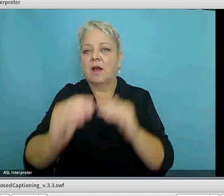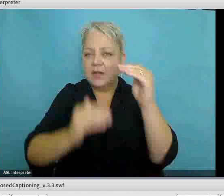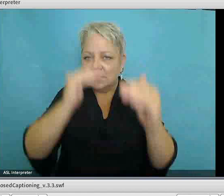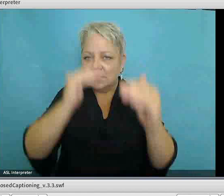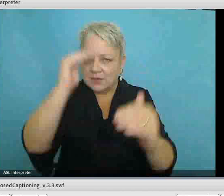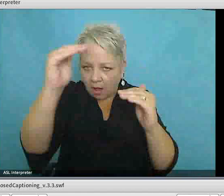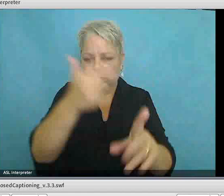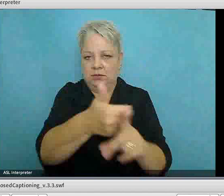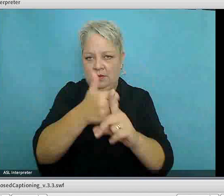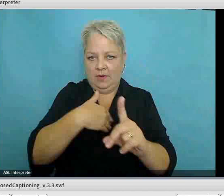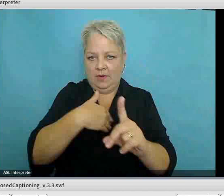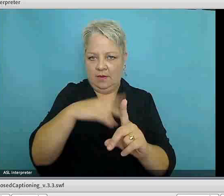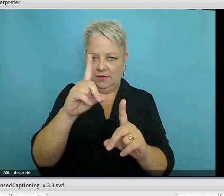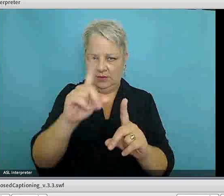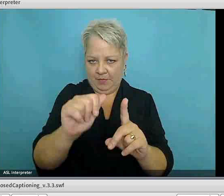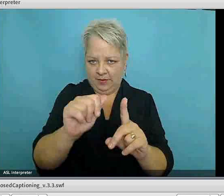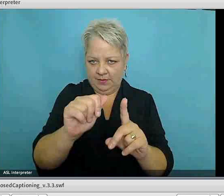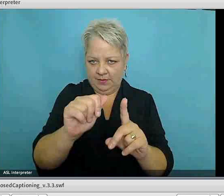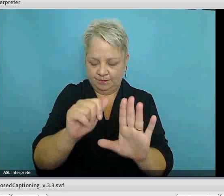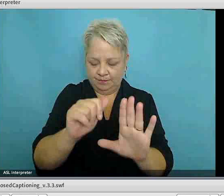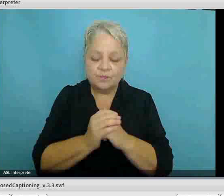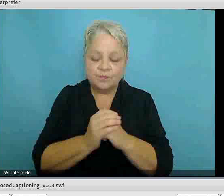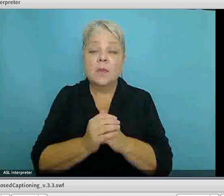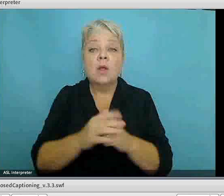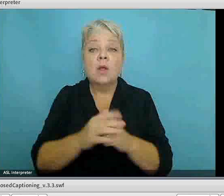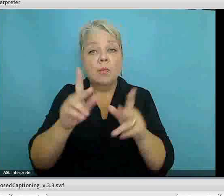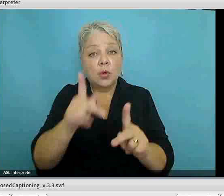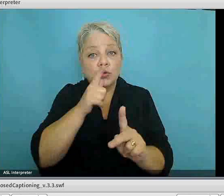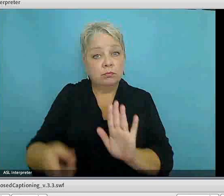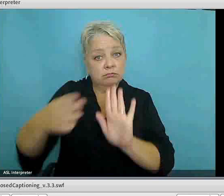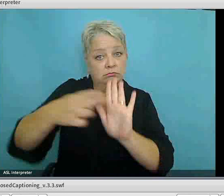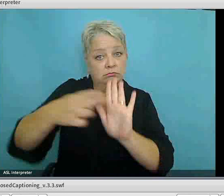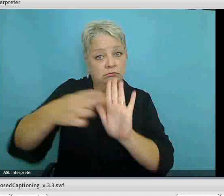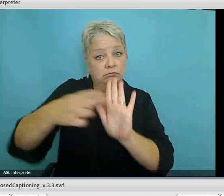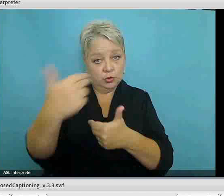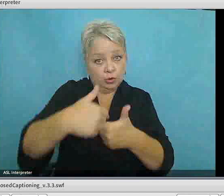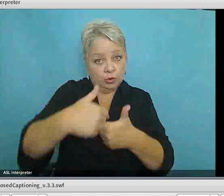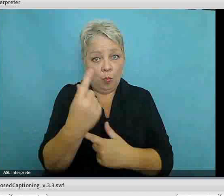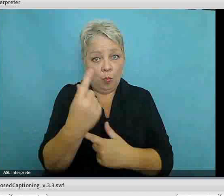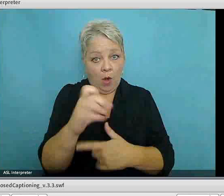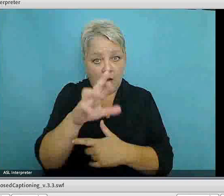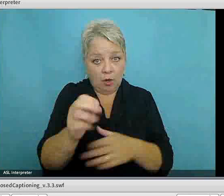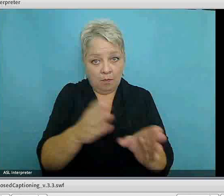A person in a One Care plan will have the option of staying in that plan when they turn